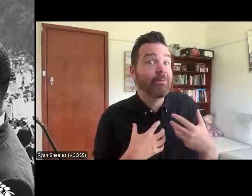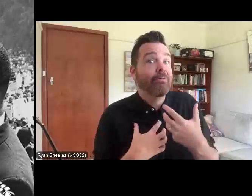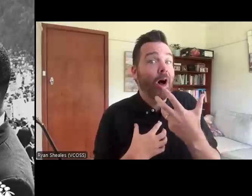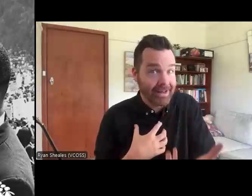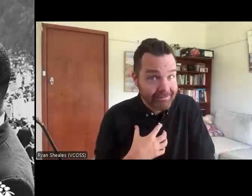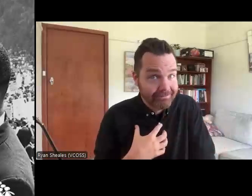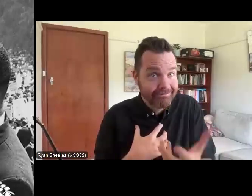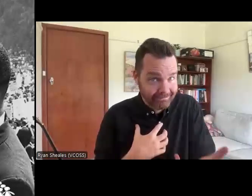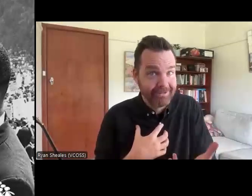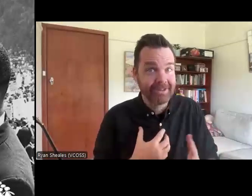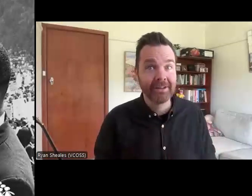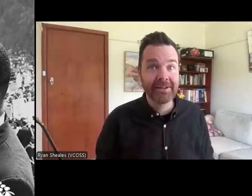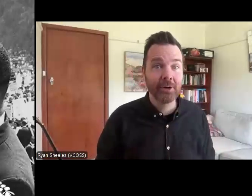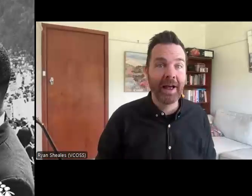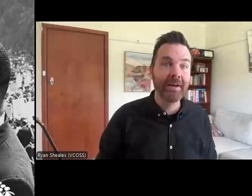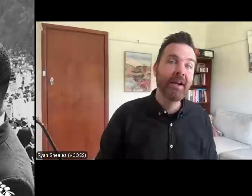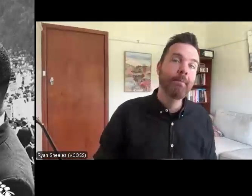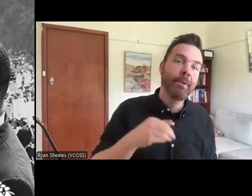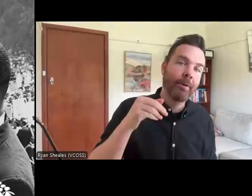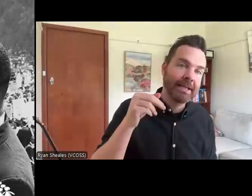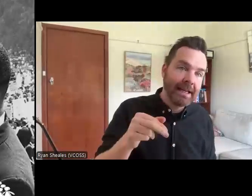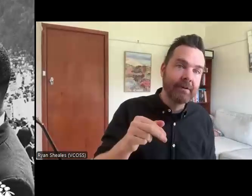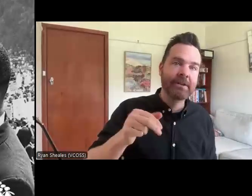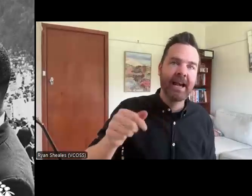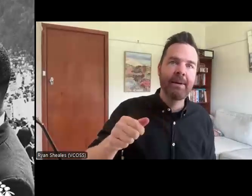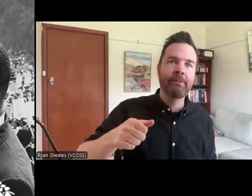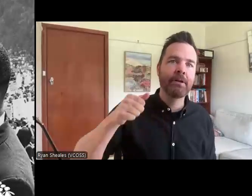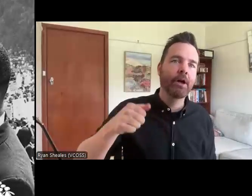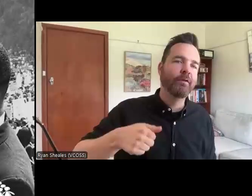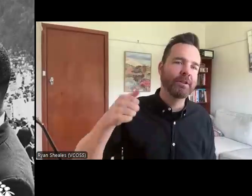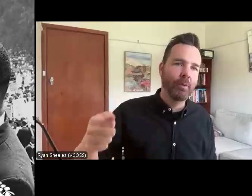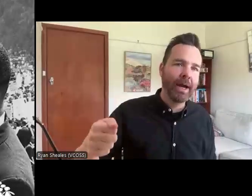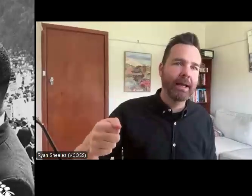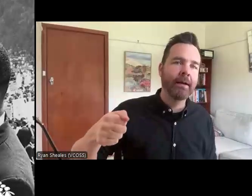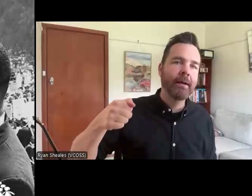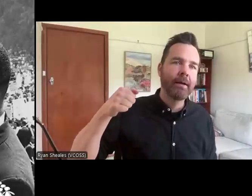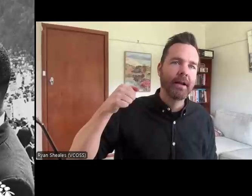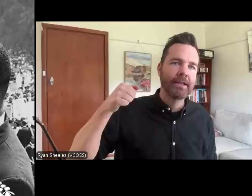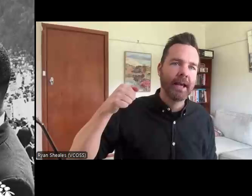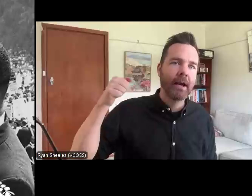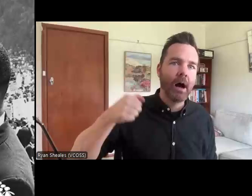been right to list all that, but what he did was came out with the goal of persuading and saying